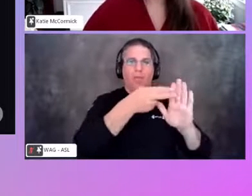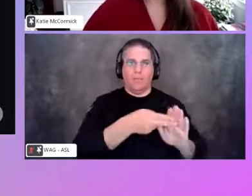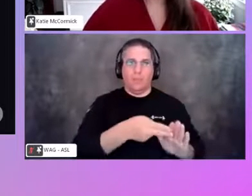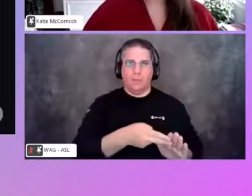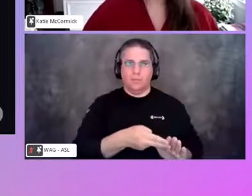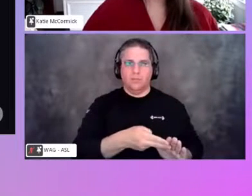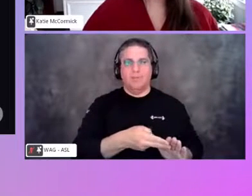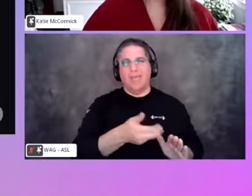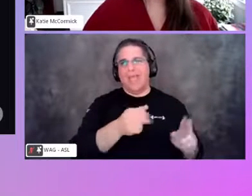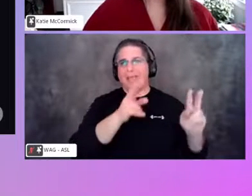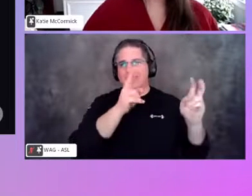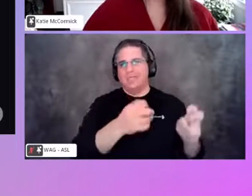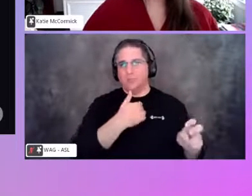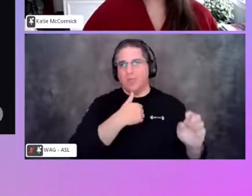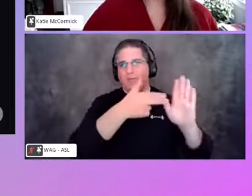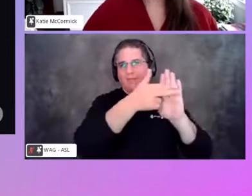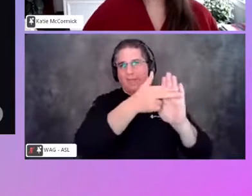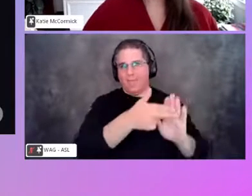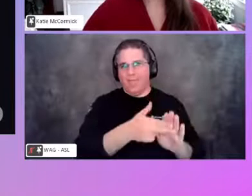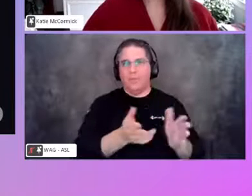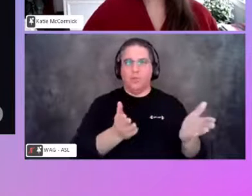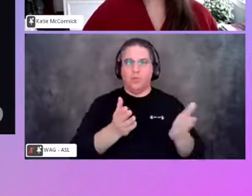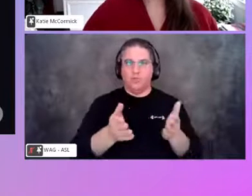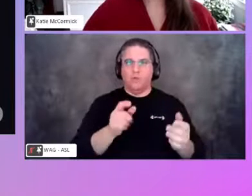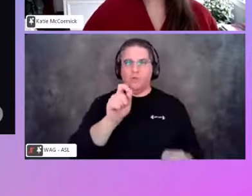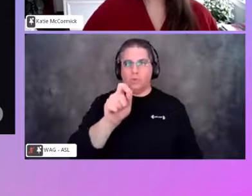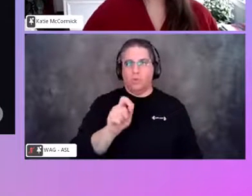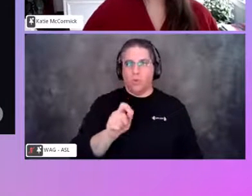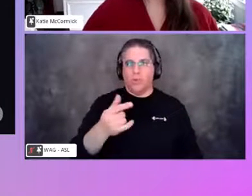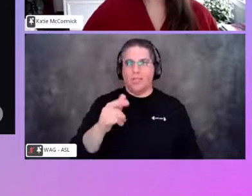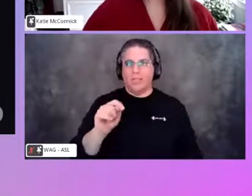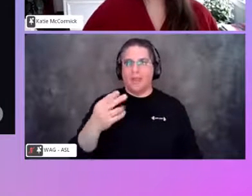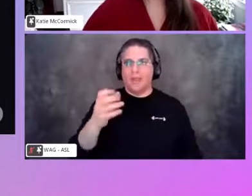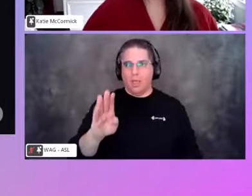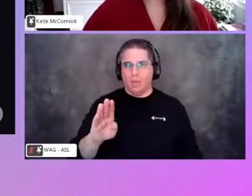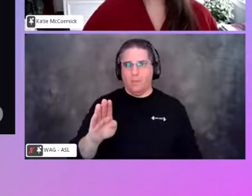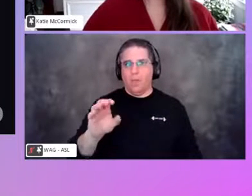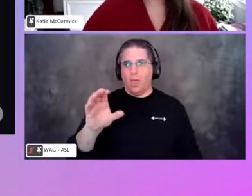query that goes into the accessibility audit rebuild,